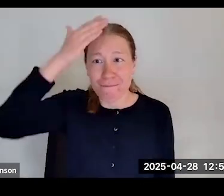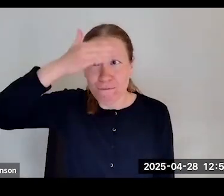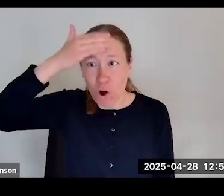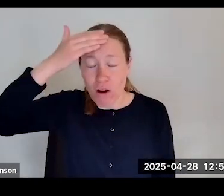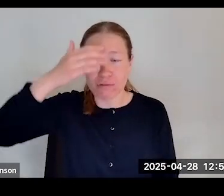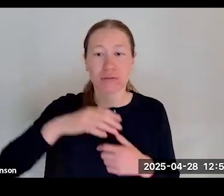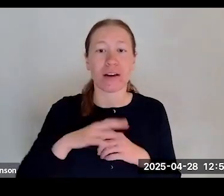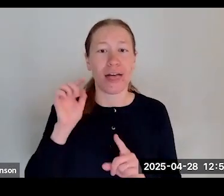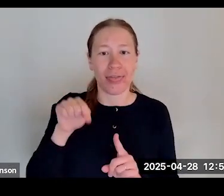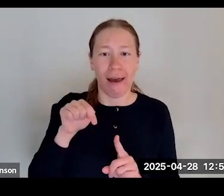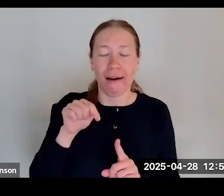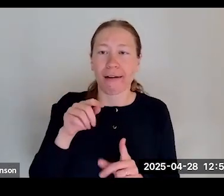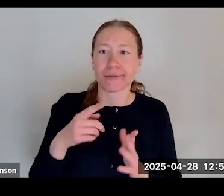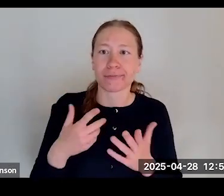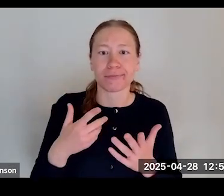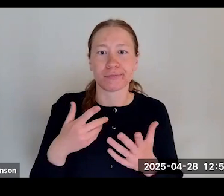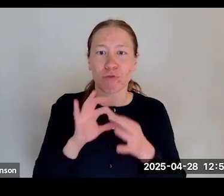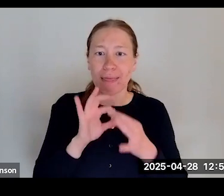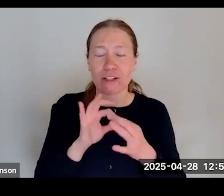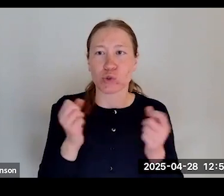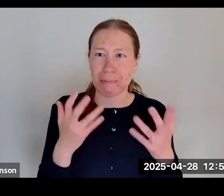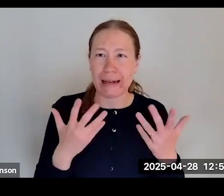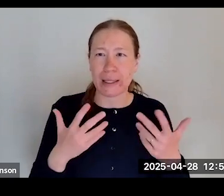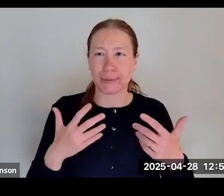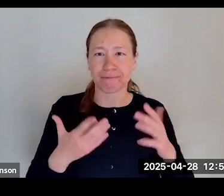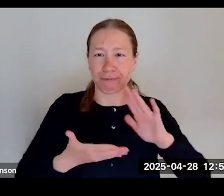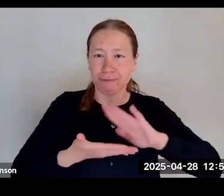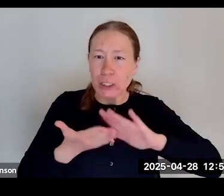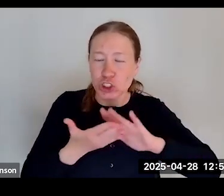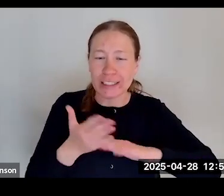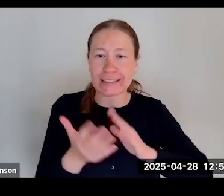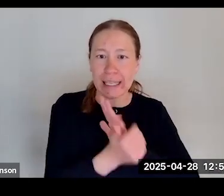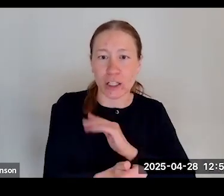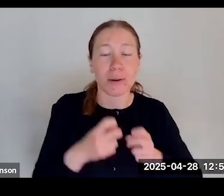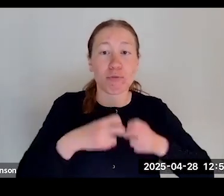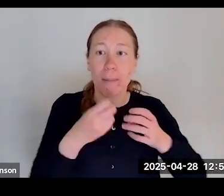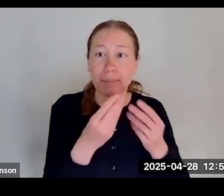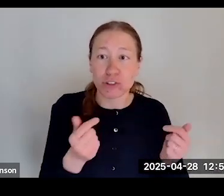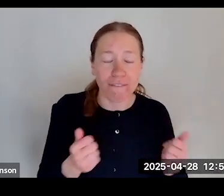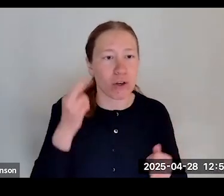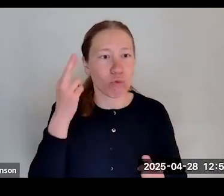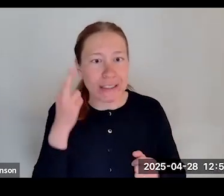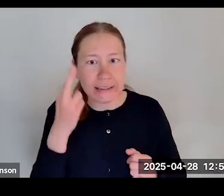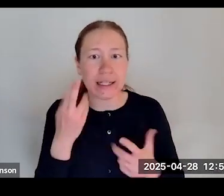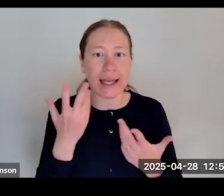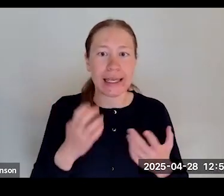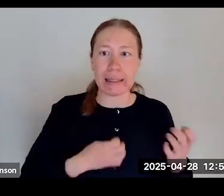this encompasses a lot of executive functioning skills, problem solving, reasoning, emotional traits.